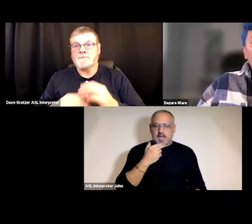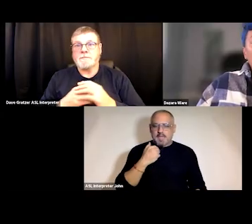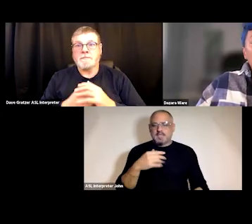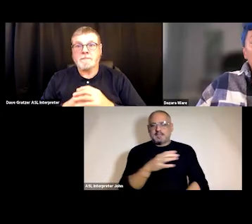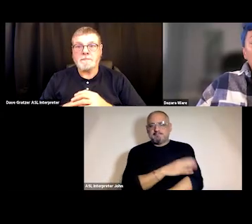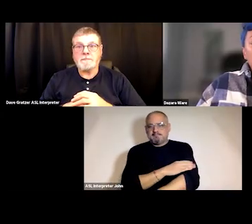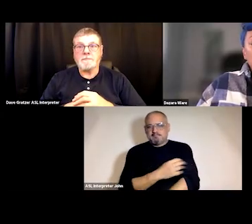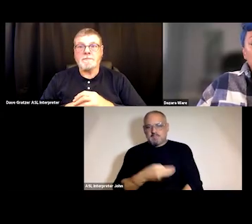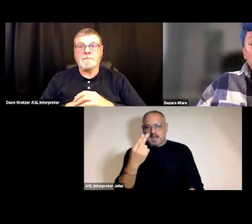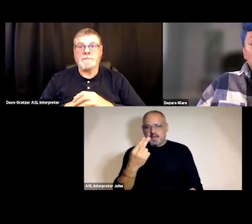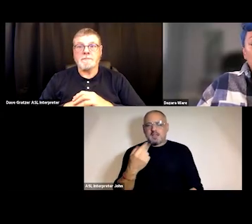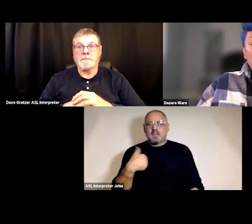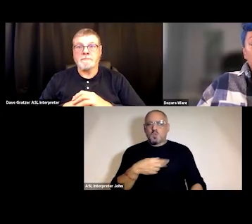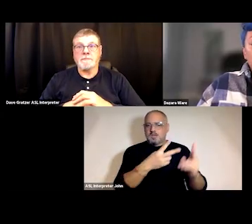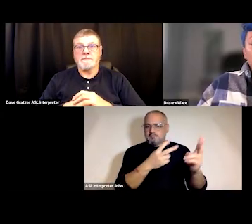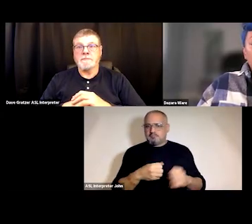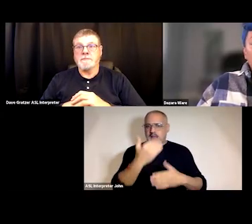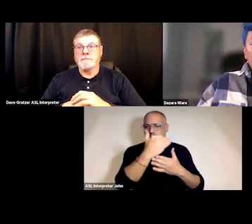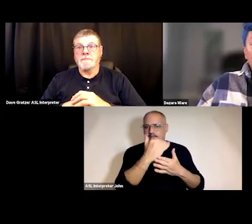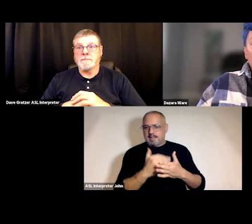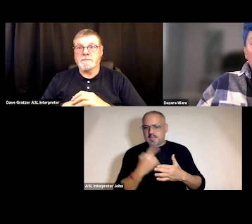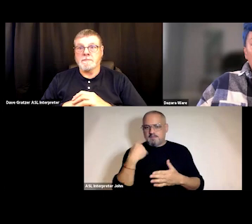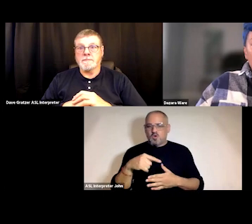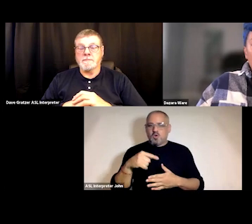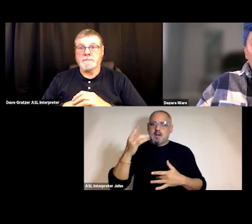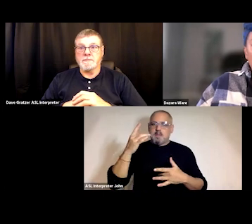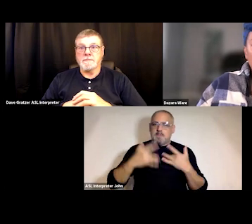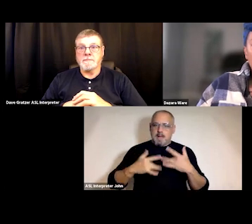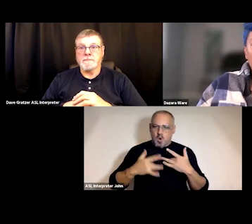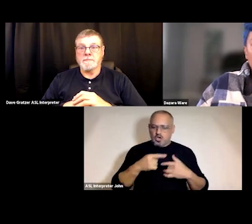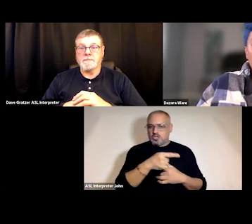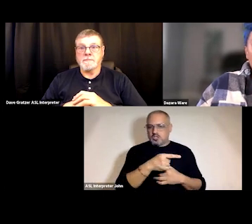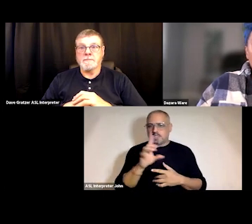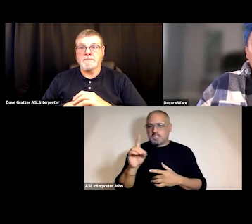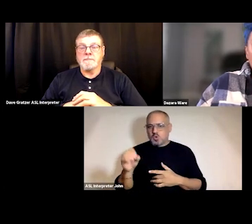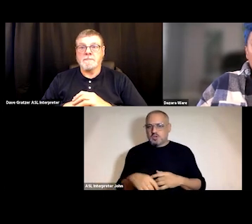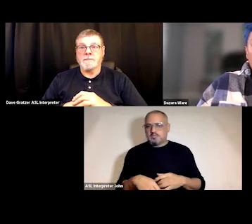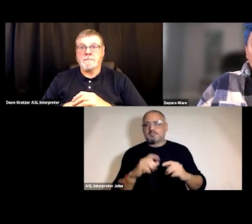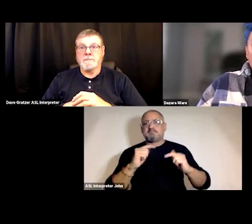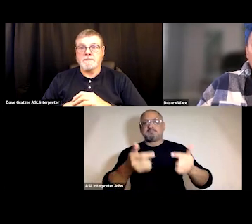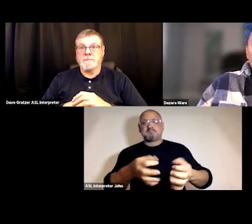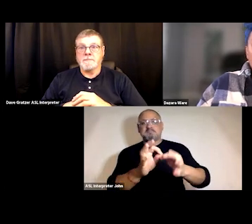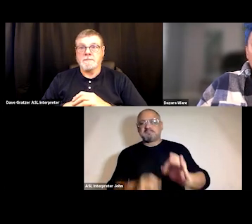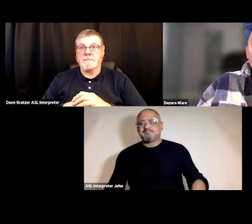We pulled the listings for bipolar disorder. For bipolar, medical documentation